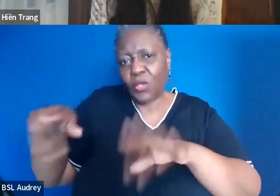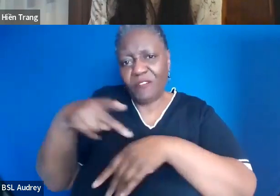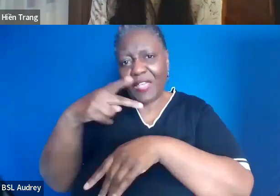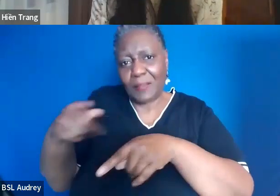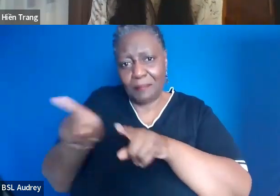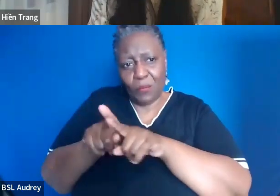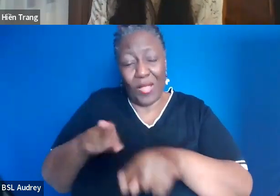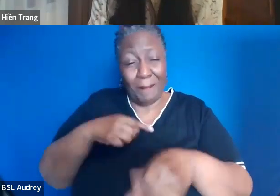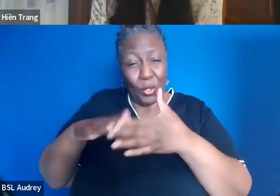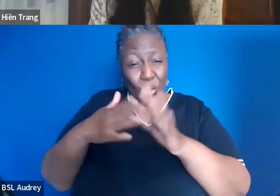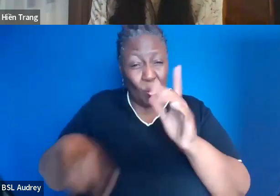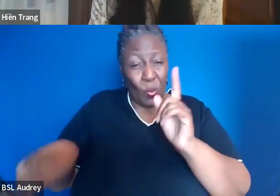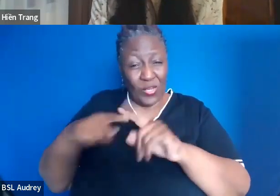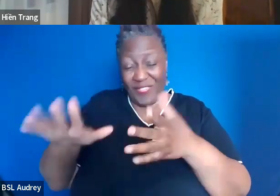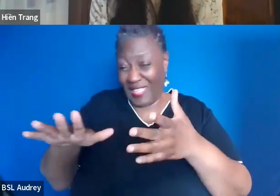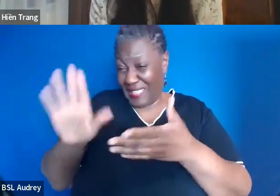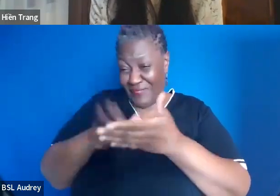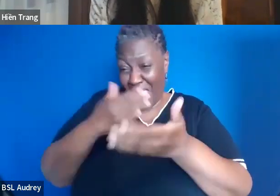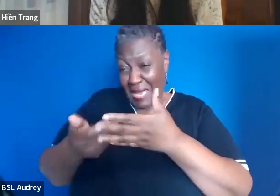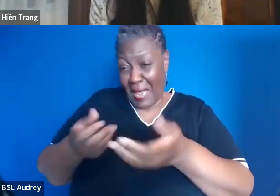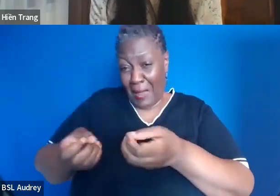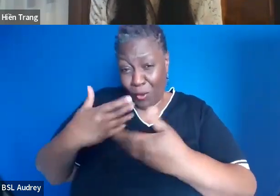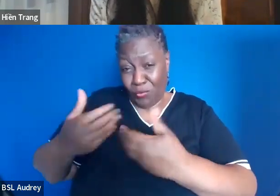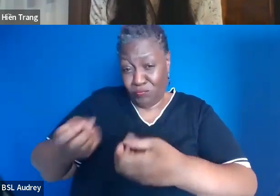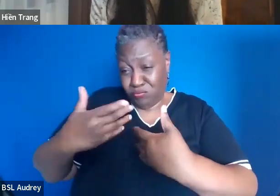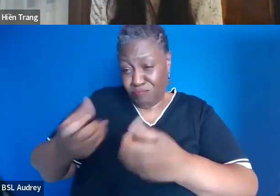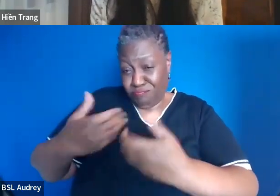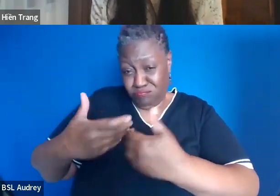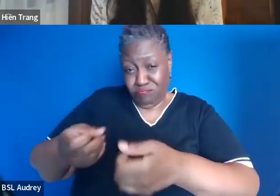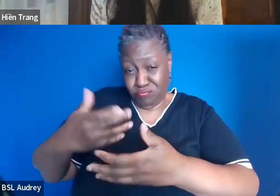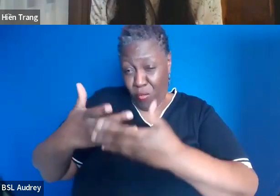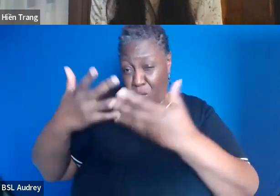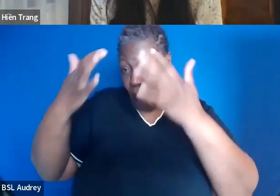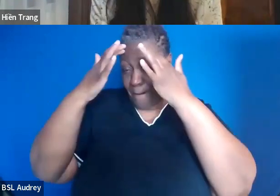all this poetry coming out of Vietnam and Britain and Vietnamese was just blowing my mind and I'm